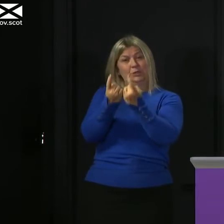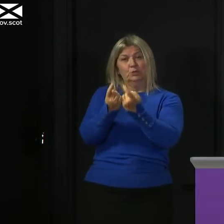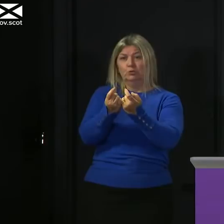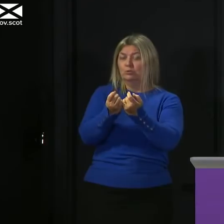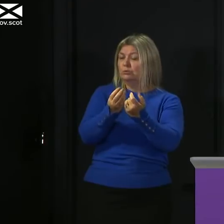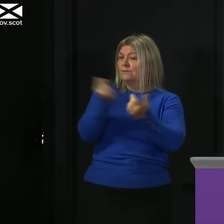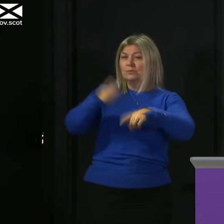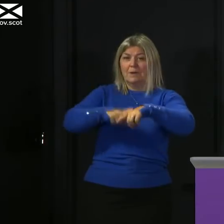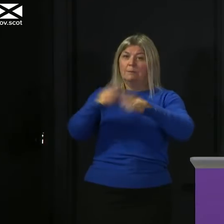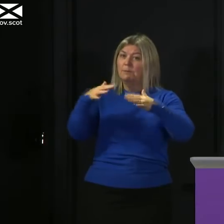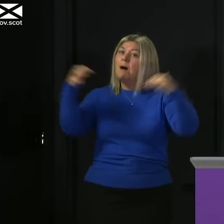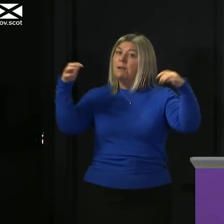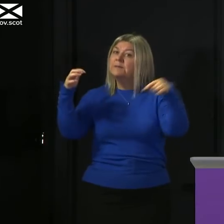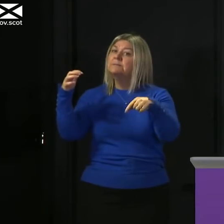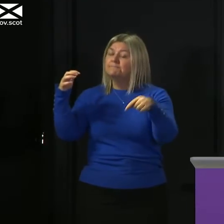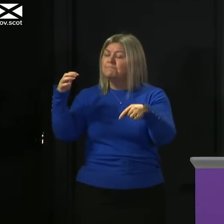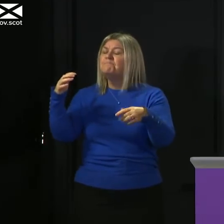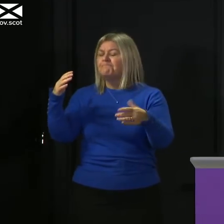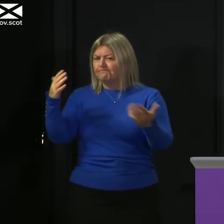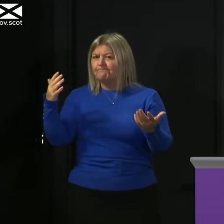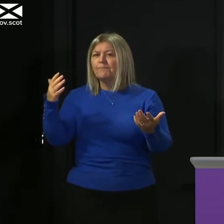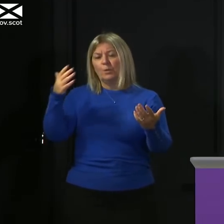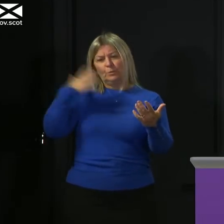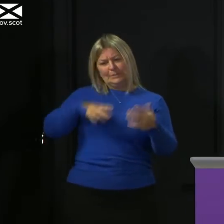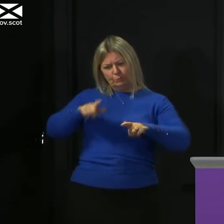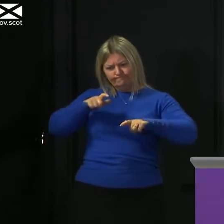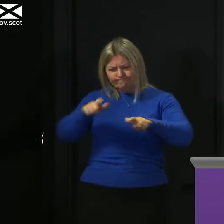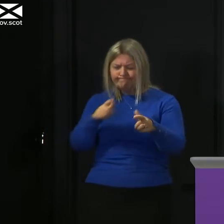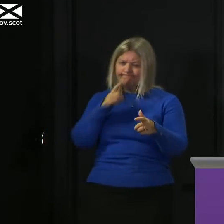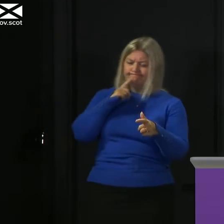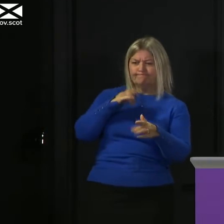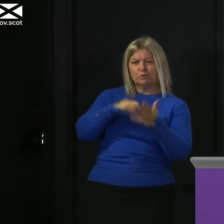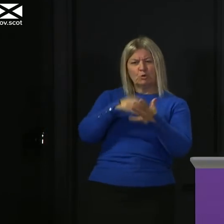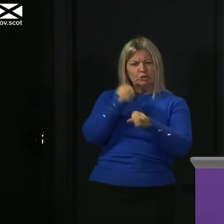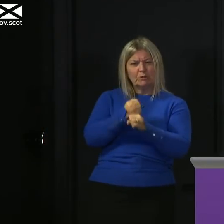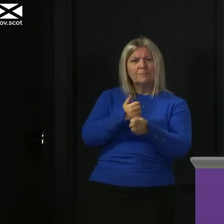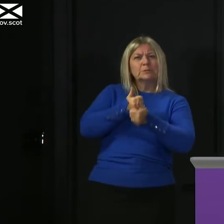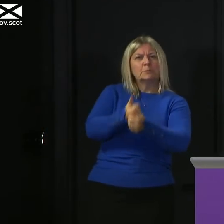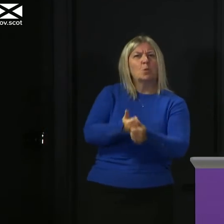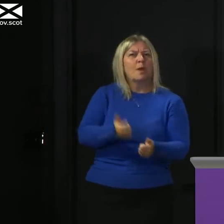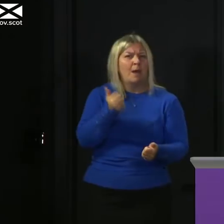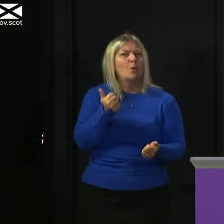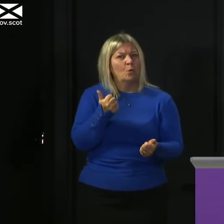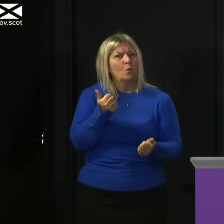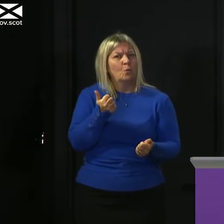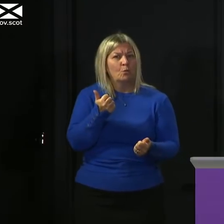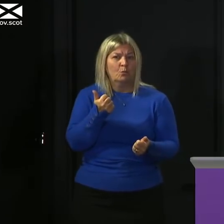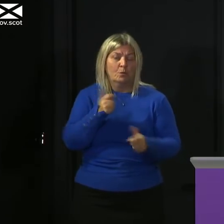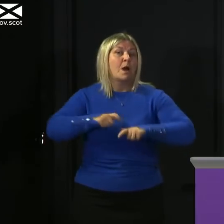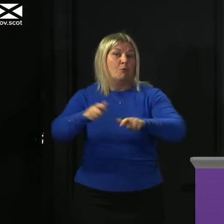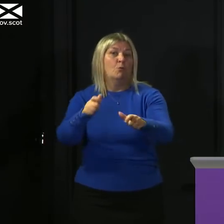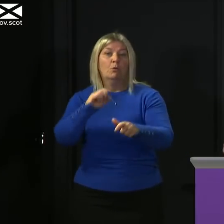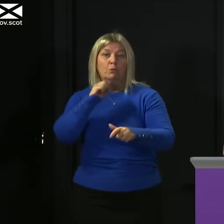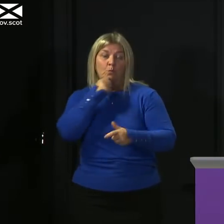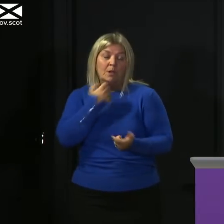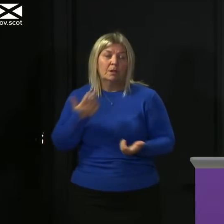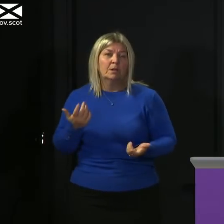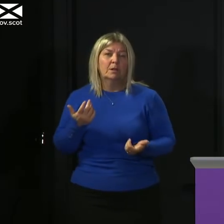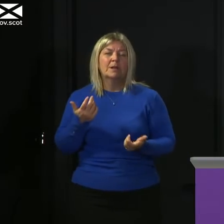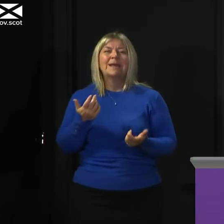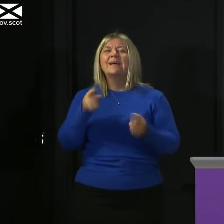and we will continue to look at what the Scottish Government can do. The comment I'm going to make here is a general comment and as I keep saying, it is not intended to be